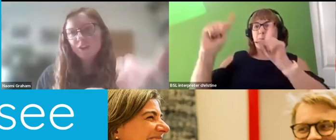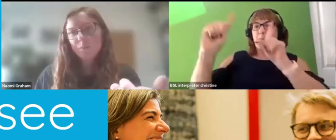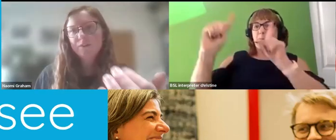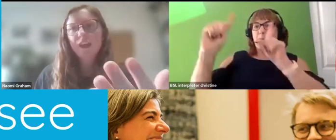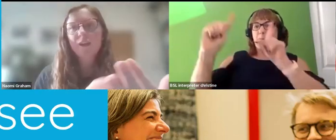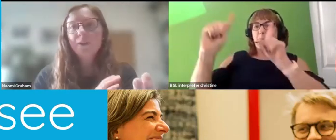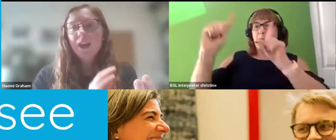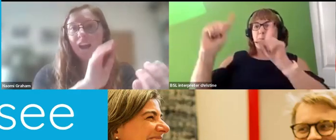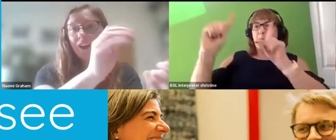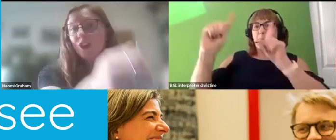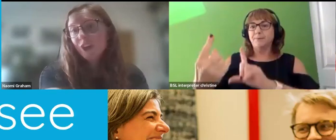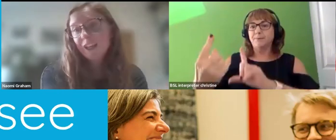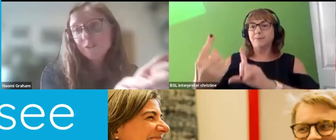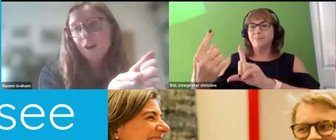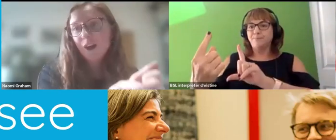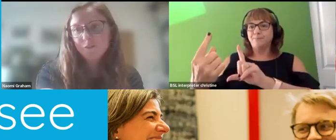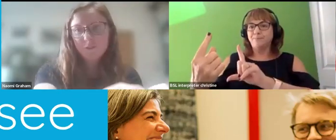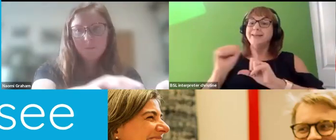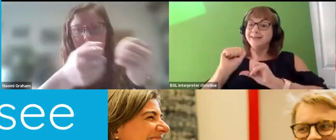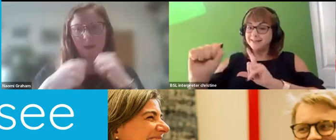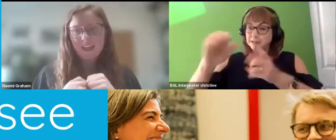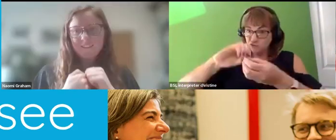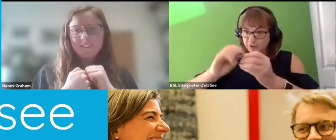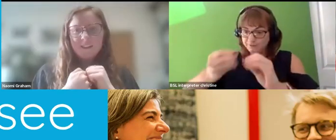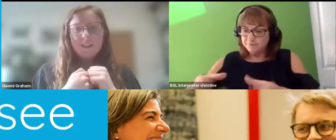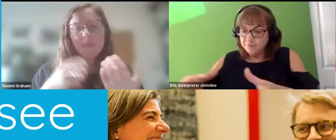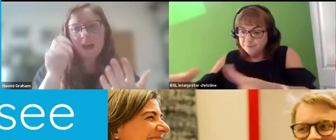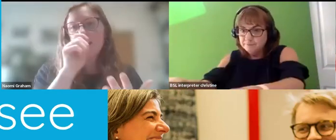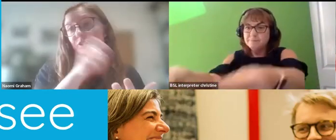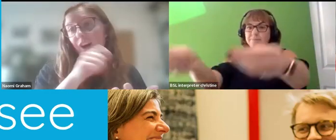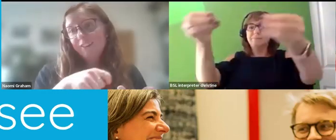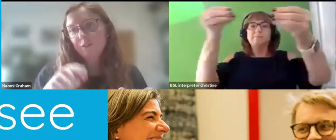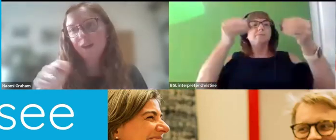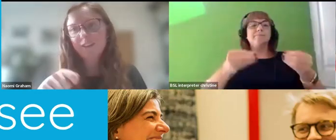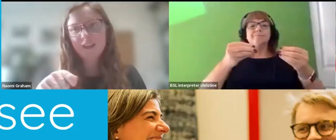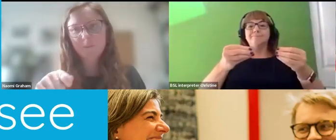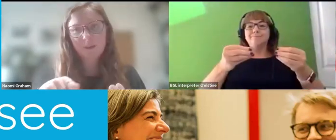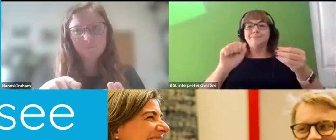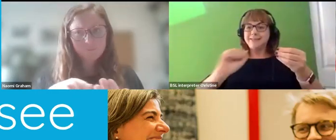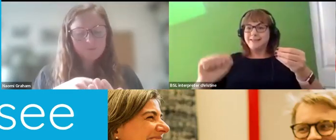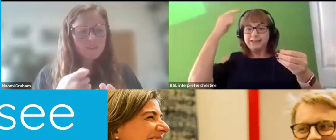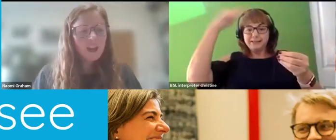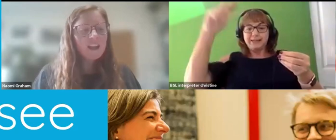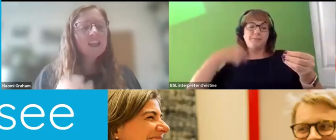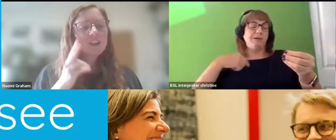I stood opposite him and I took his craft from his place and I started to write his name on it, and